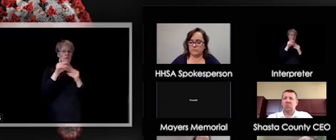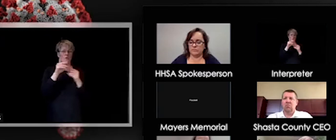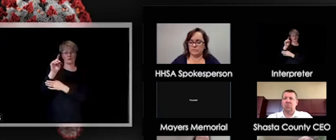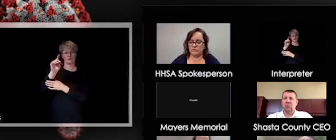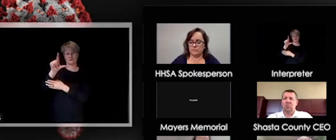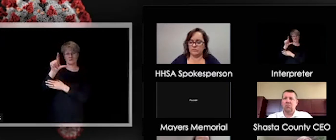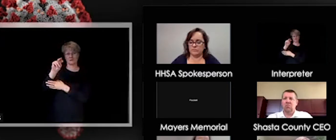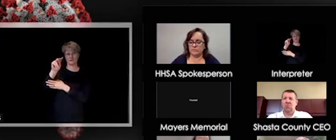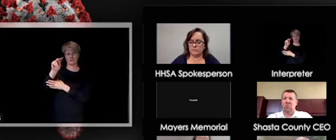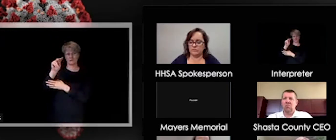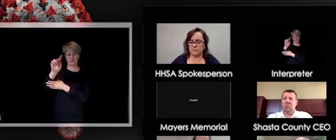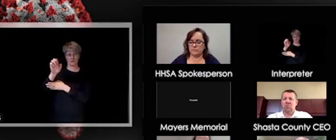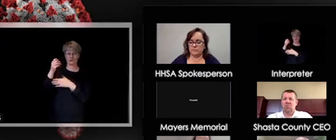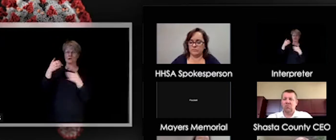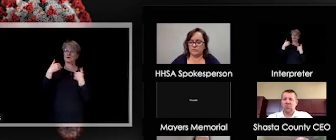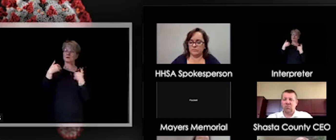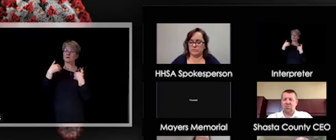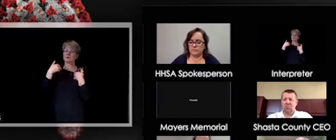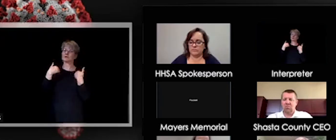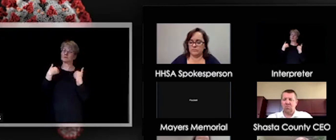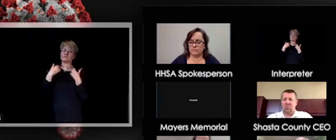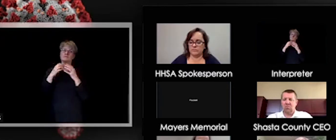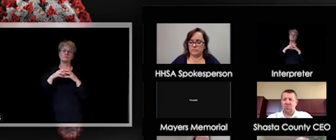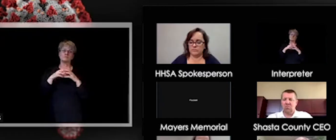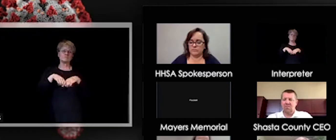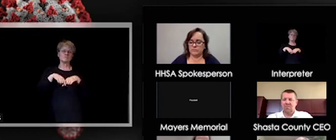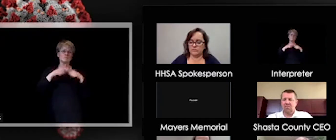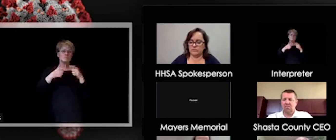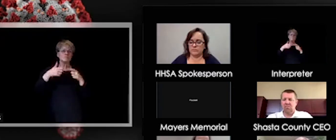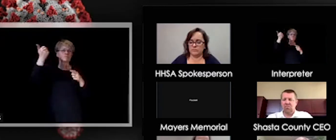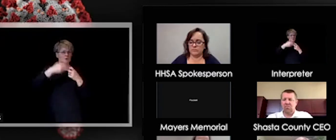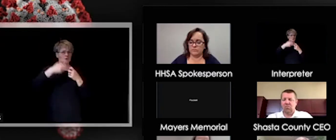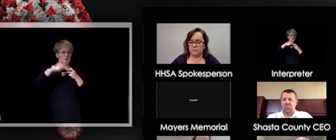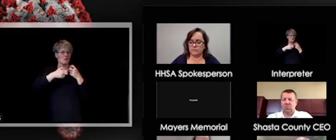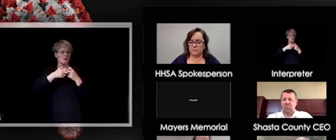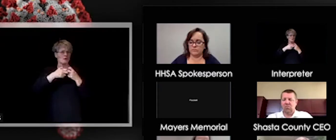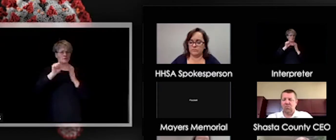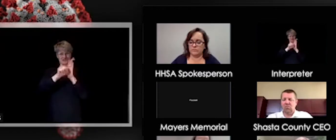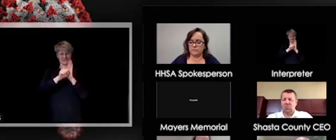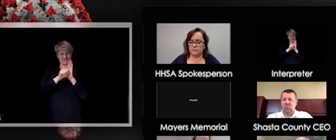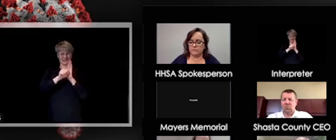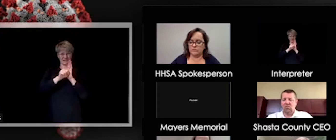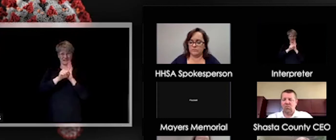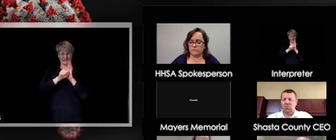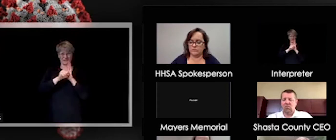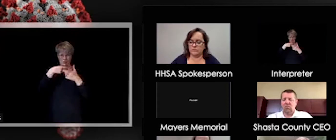list. So, it’s going to ebb and flow, and we’re going to see clusters and we’re